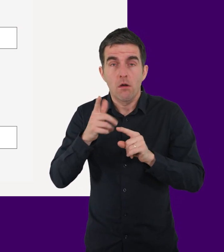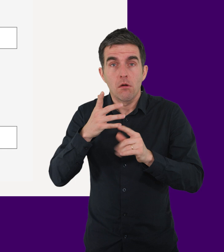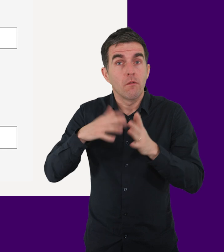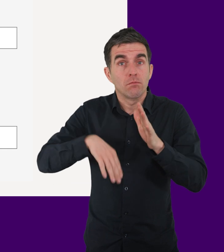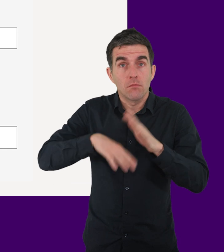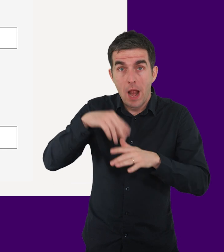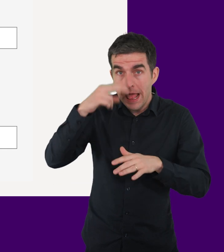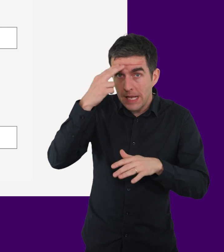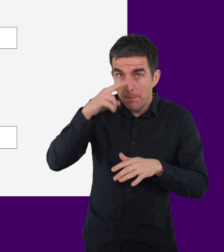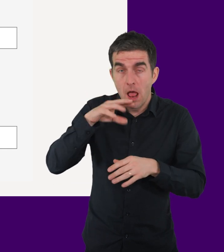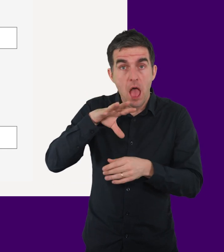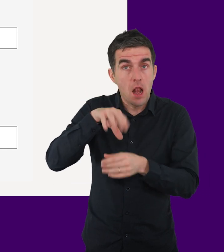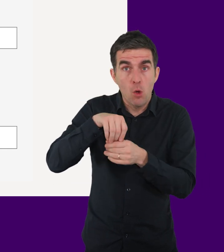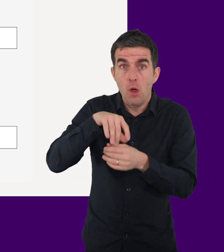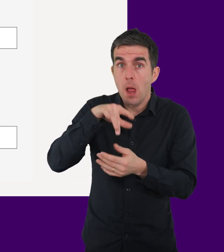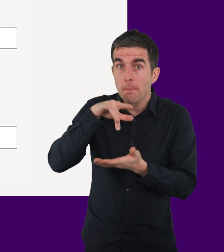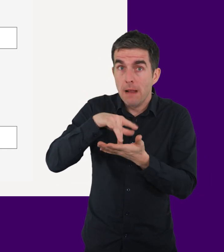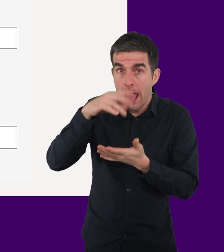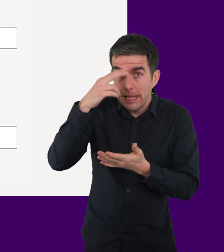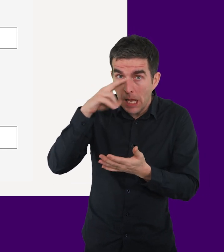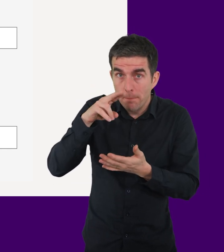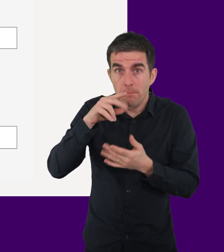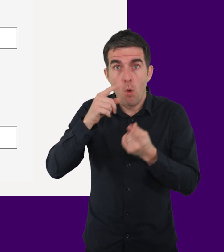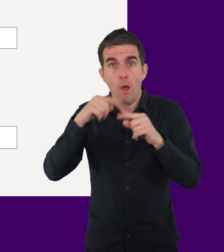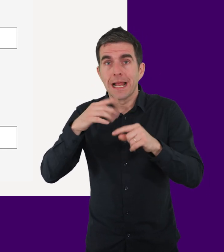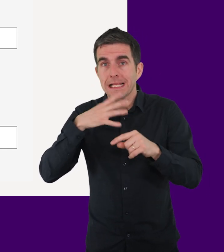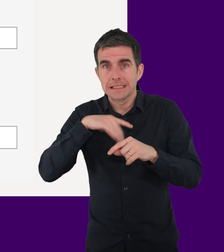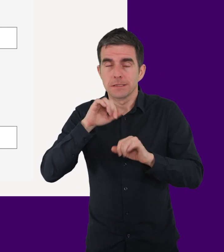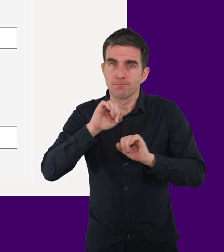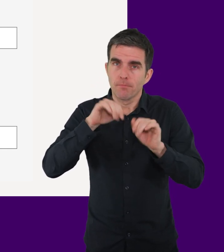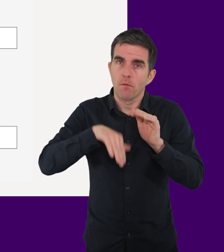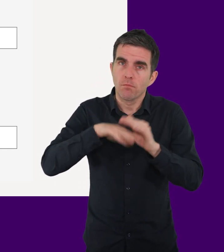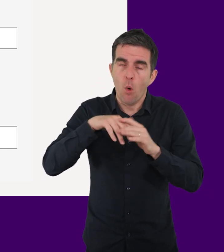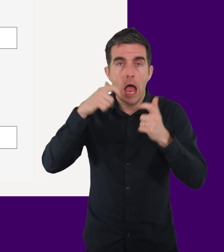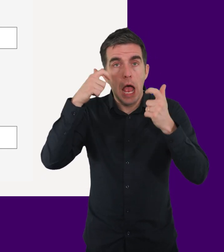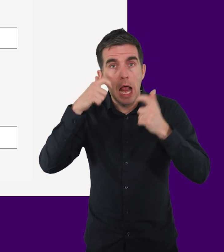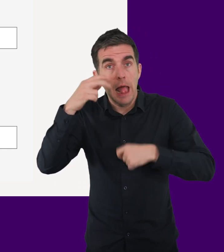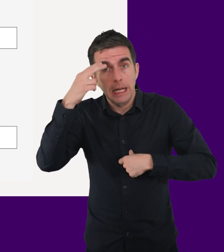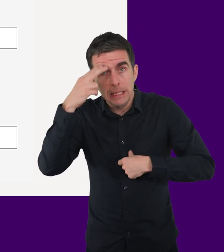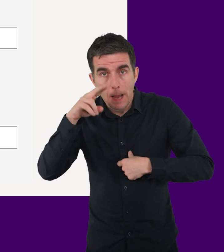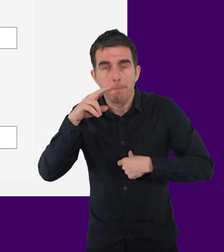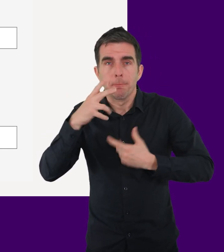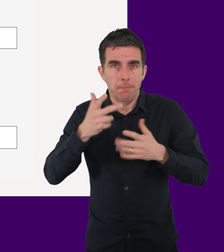such as "Full name (including middle name)" for a field requiring a person's full legal name.